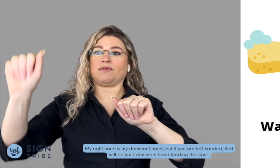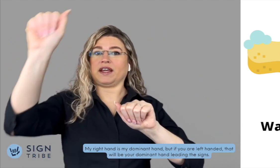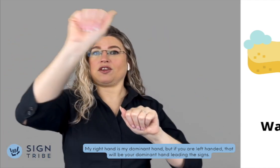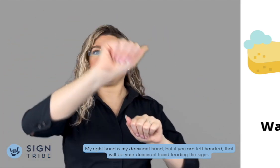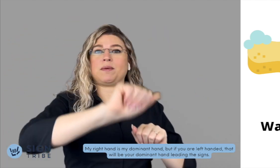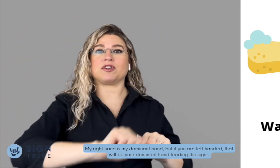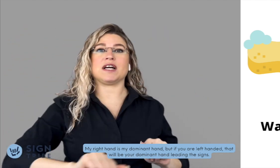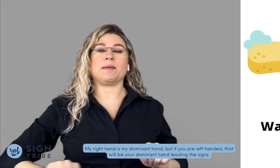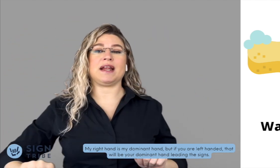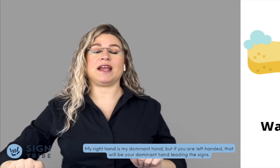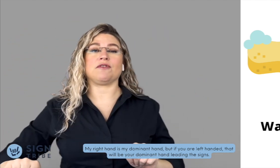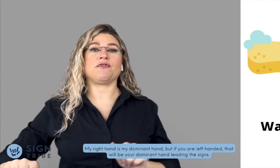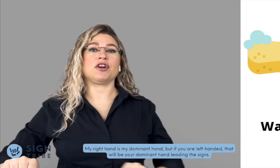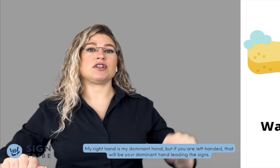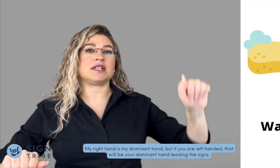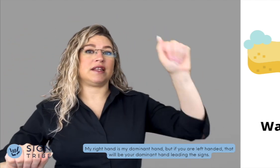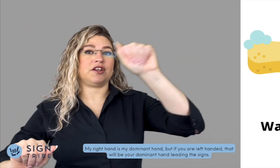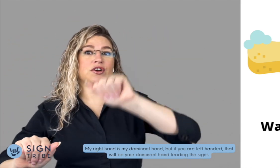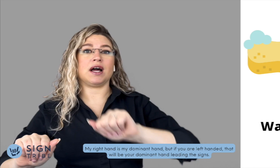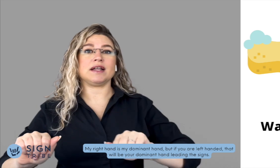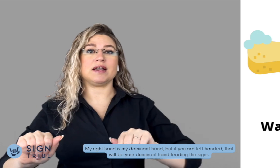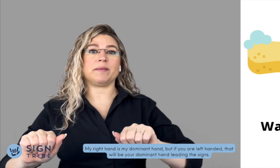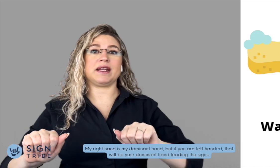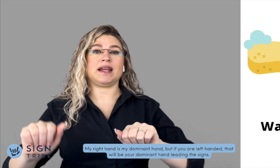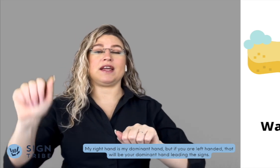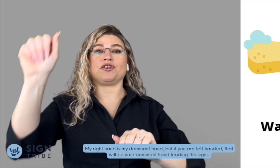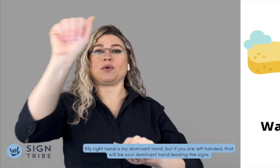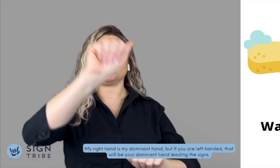Like you made your dominant hand first and then your non dominant hand you're going to